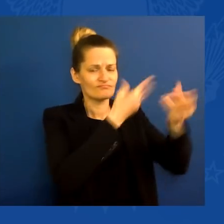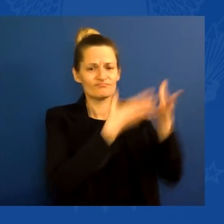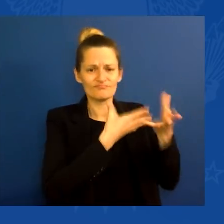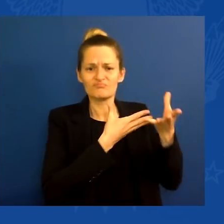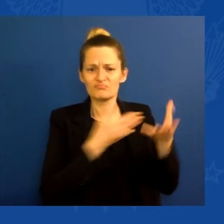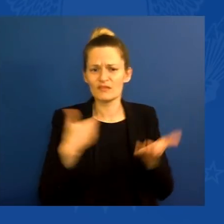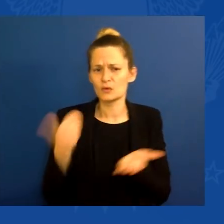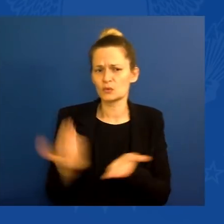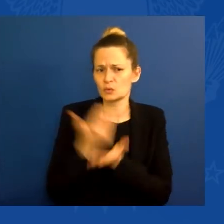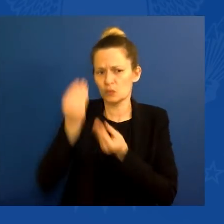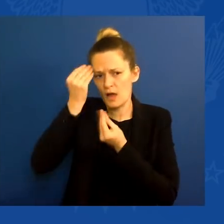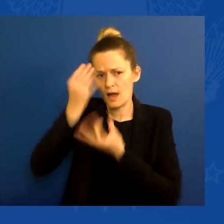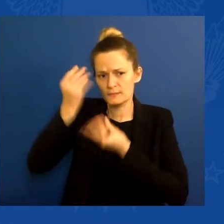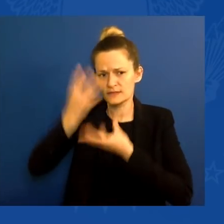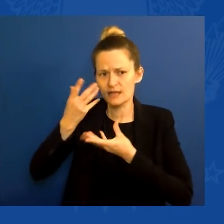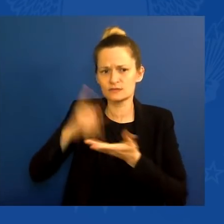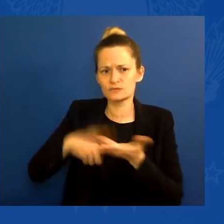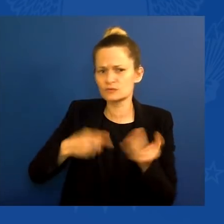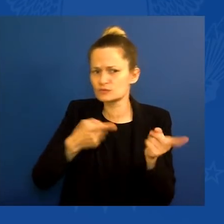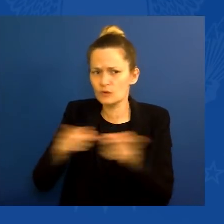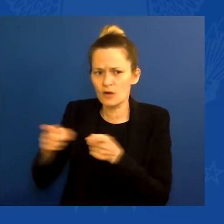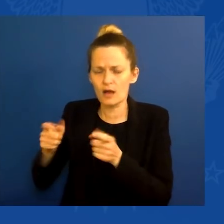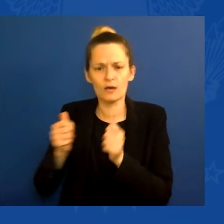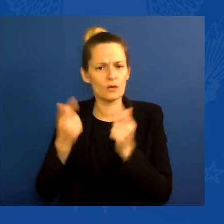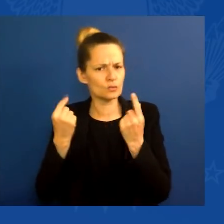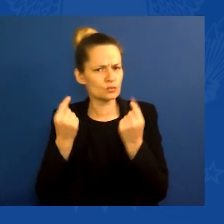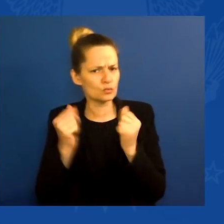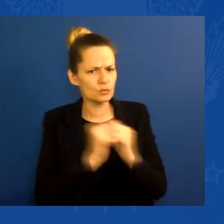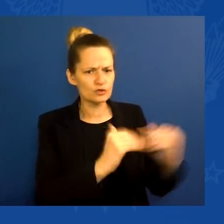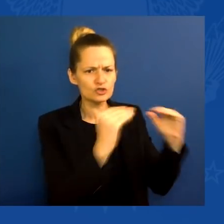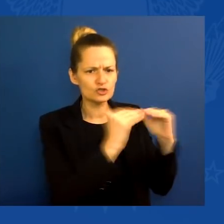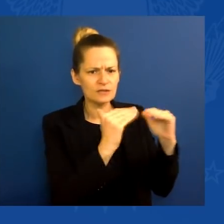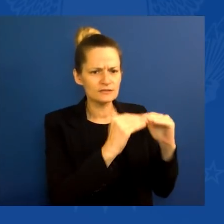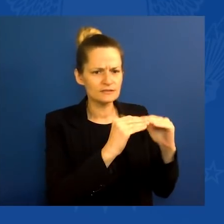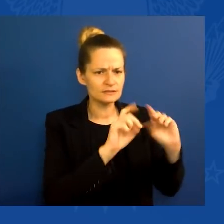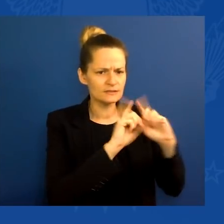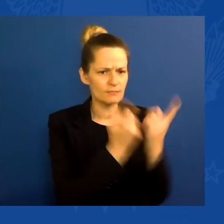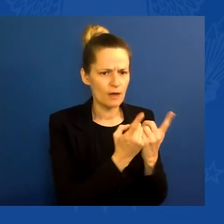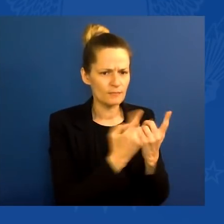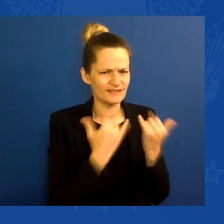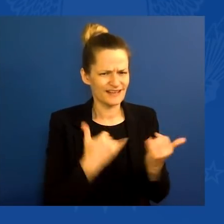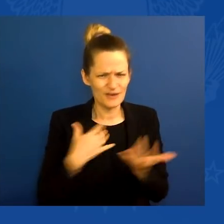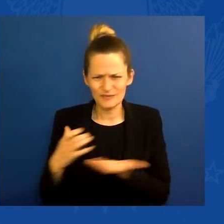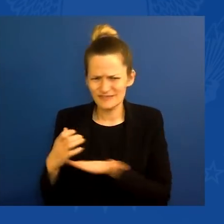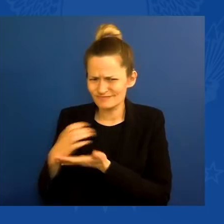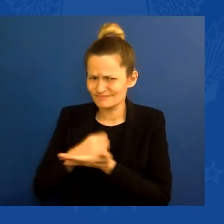We're still gathering the facts, but already the Justice Department has stated publicly